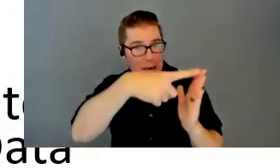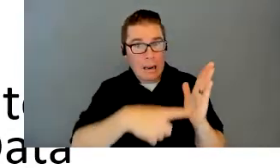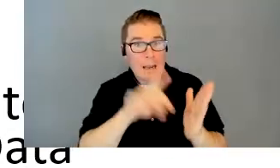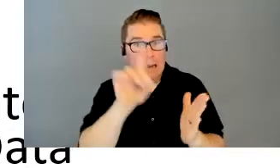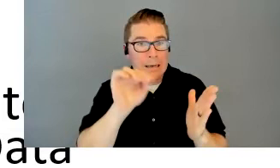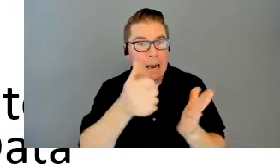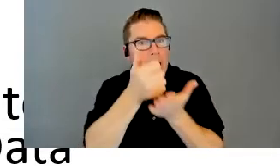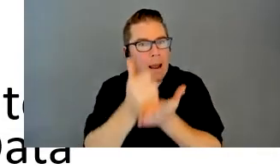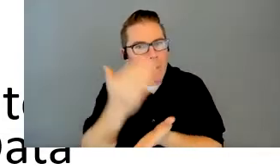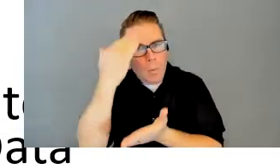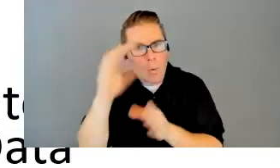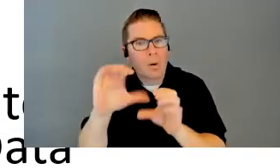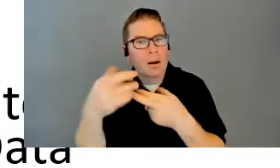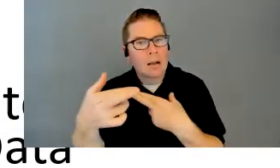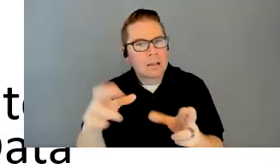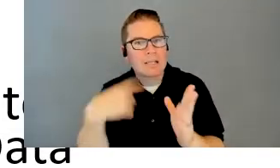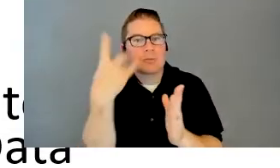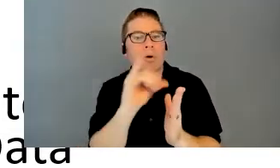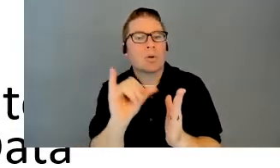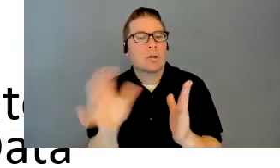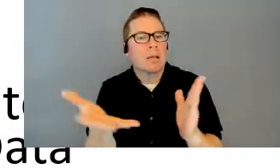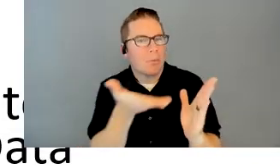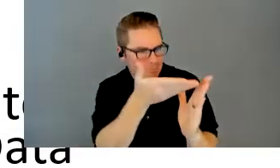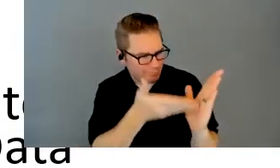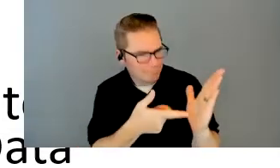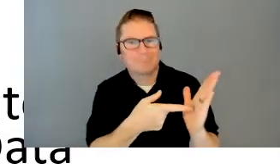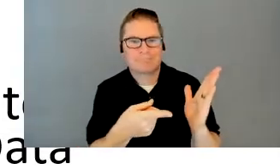So this isn't at all about you being a bad teacher.